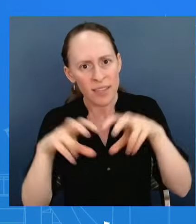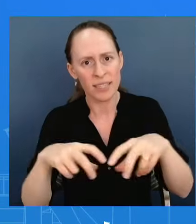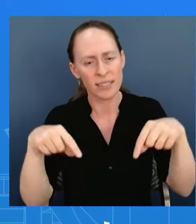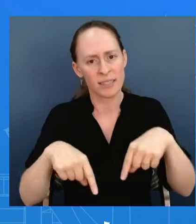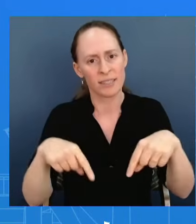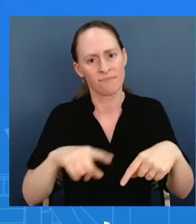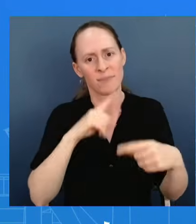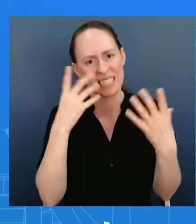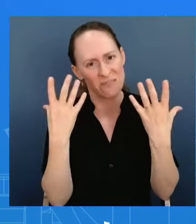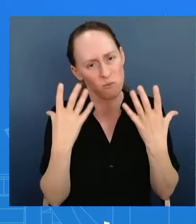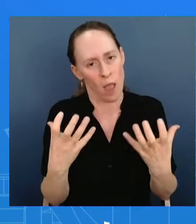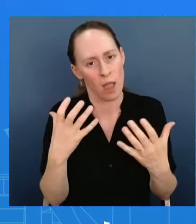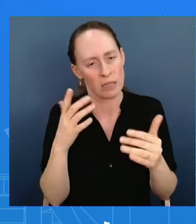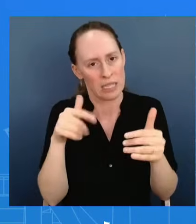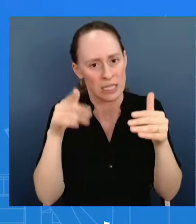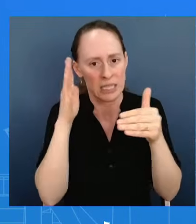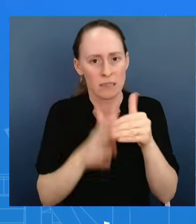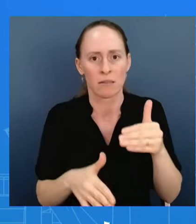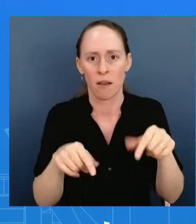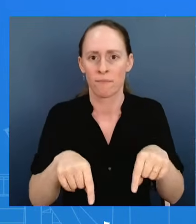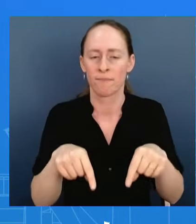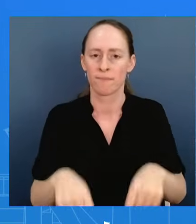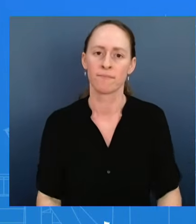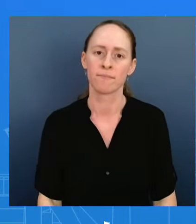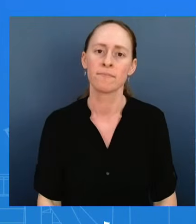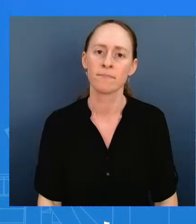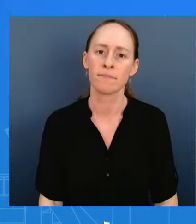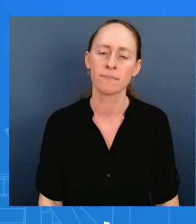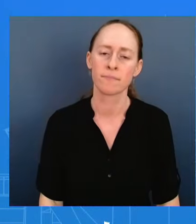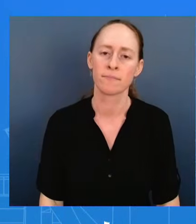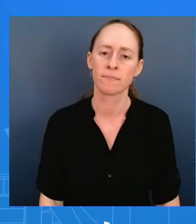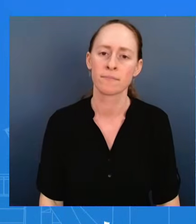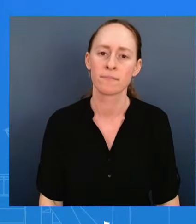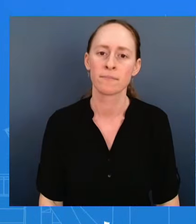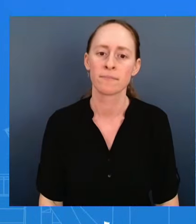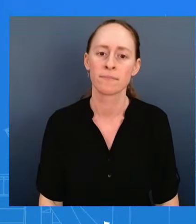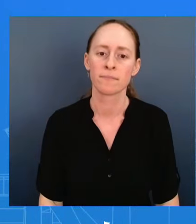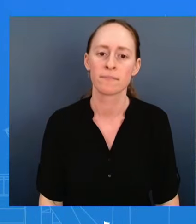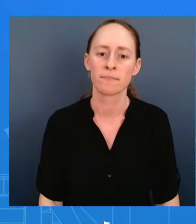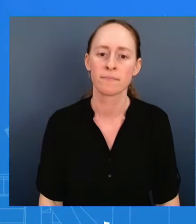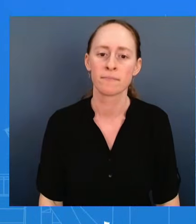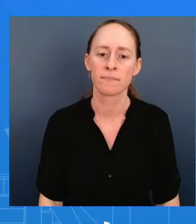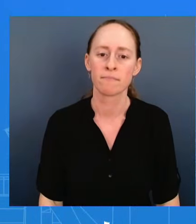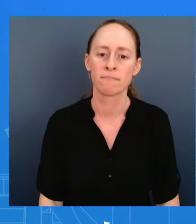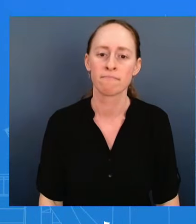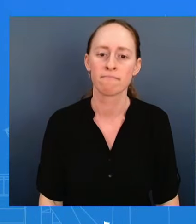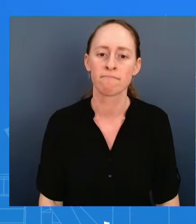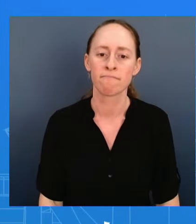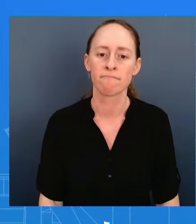But first, can you tell me the backstory behind the -- the nice bling you’ve got around your neck there? Mr. Kirby: Well, I --